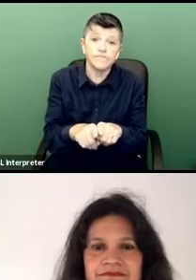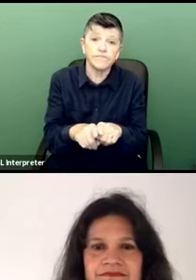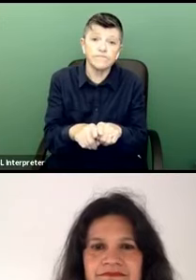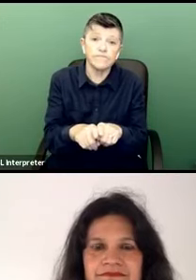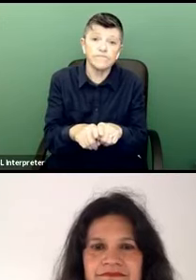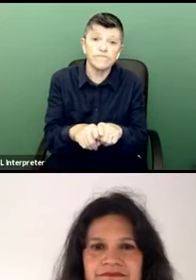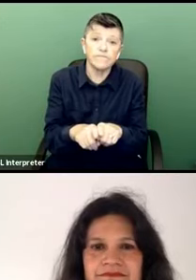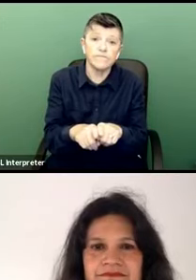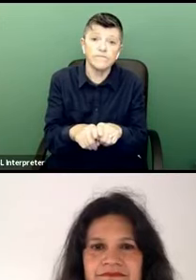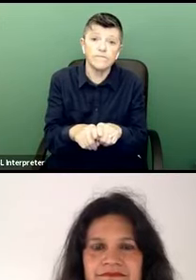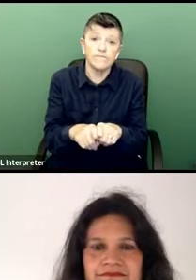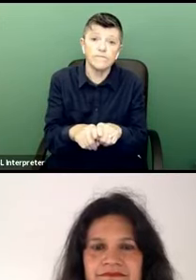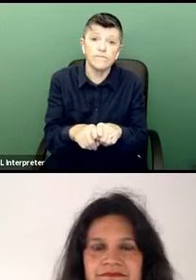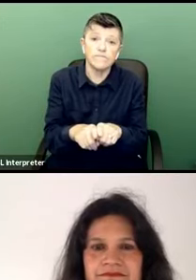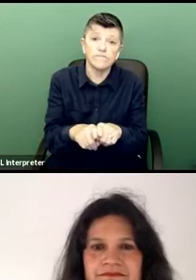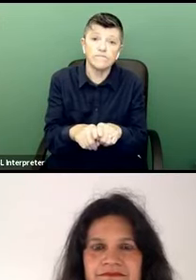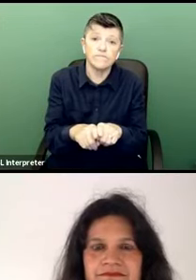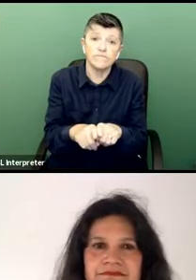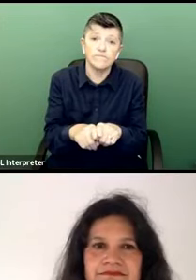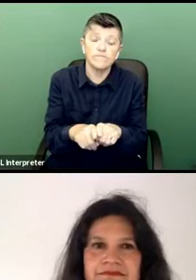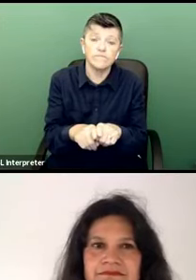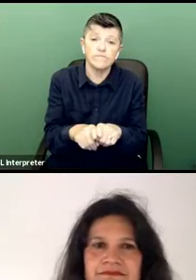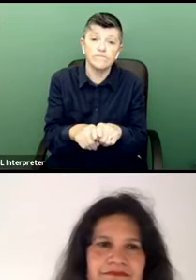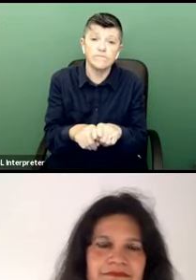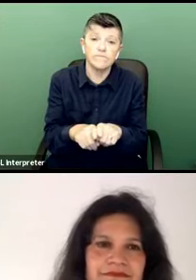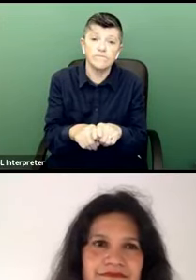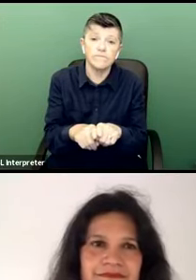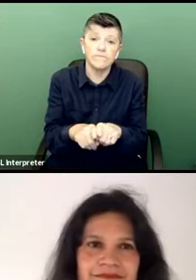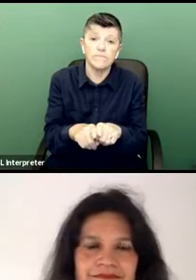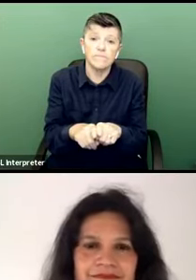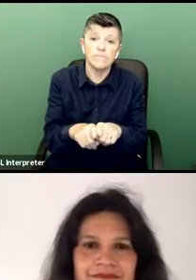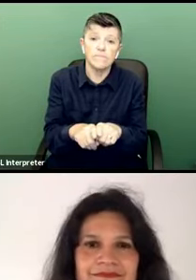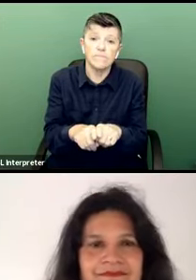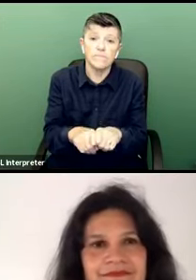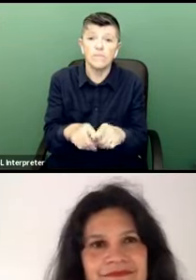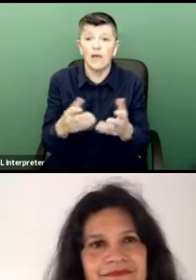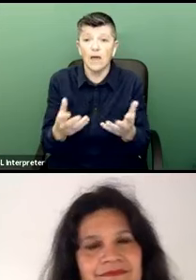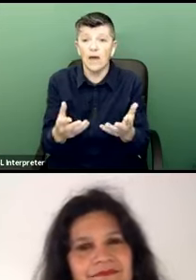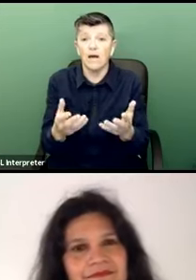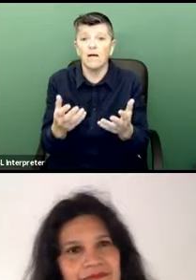2 things this is to Monica and she comes from the college where I was myself